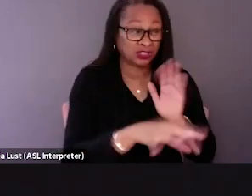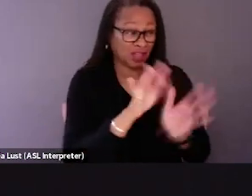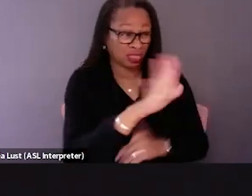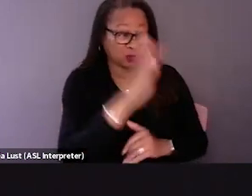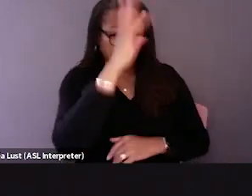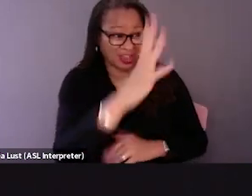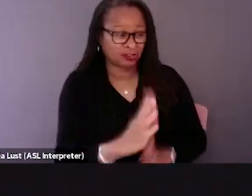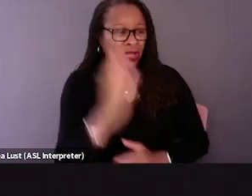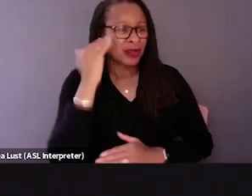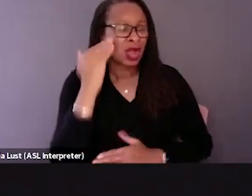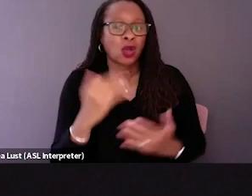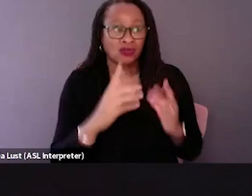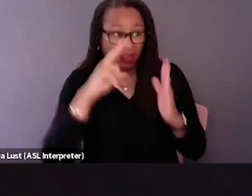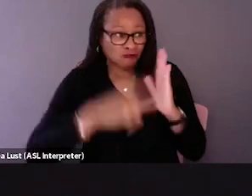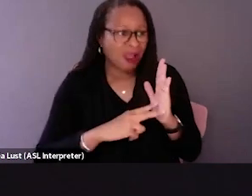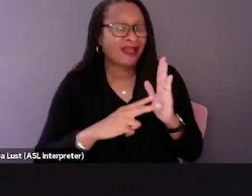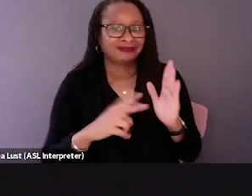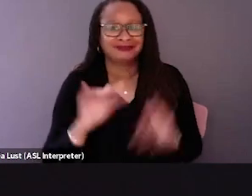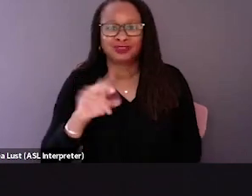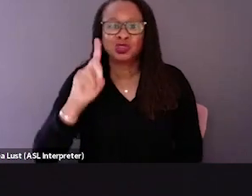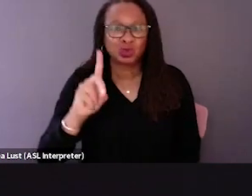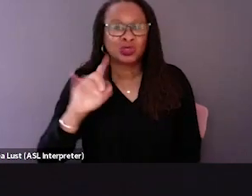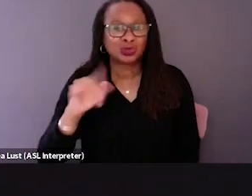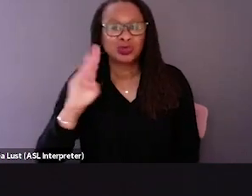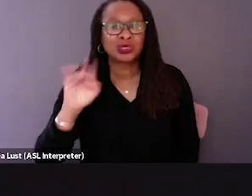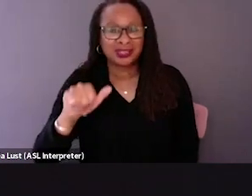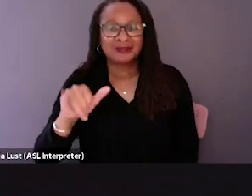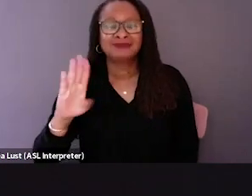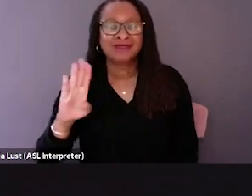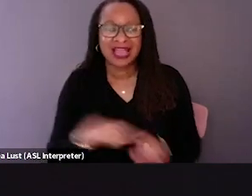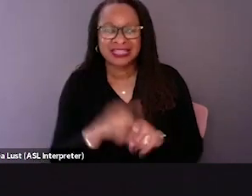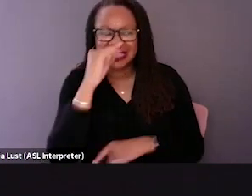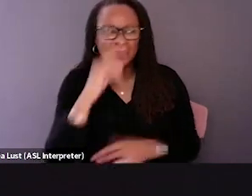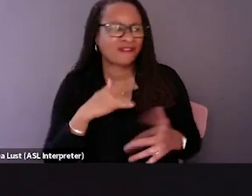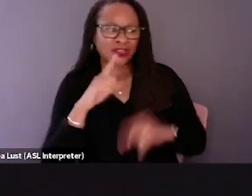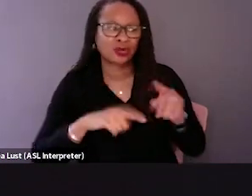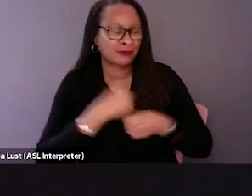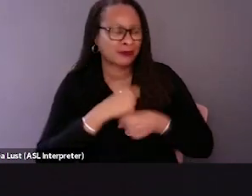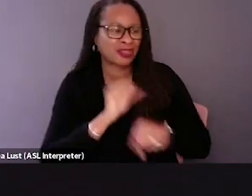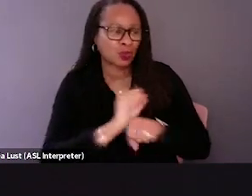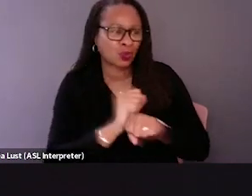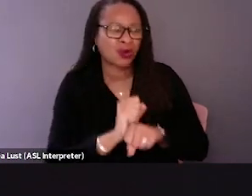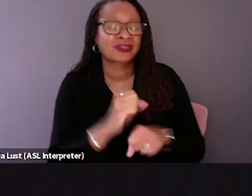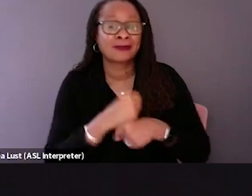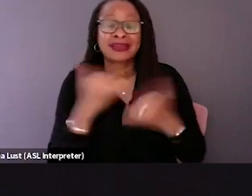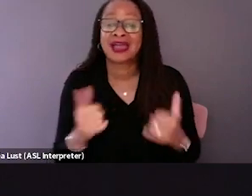'cause we know they've definitely read Judy Blume as kids, and they all felt like they couldn't have made the work they were making now if Judy Blume hadn't written